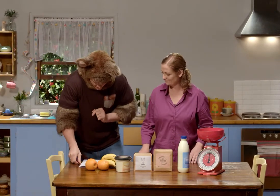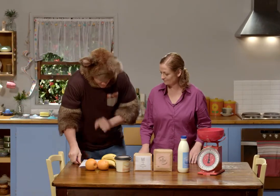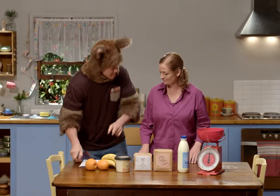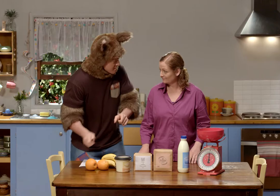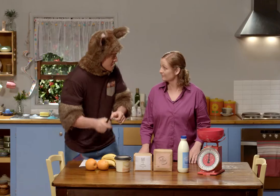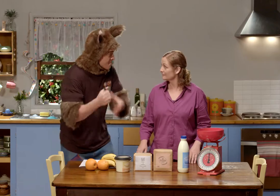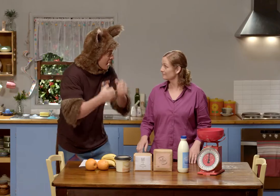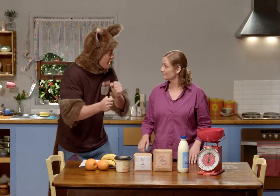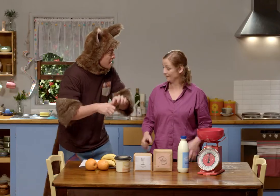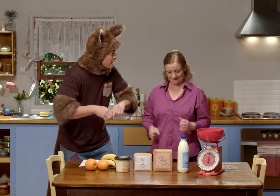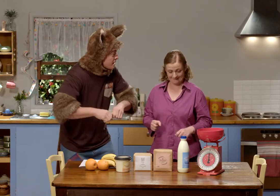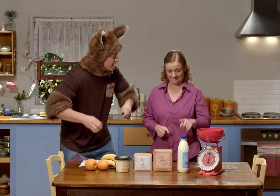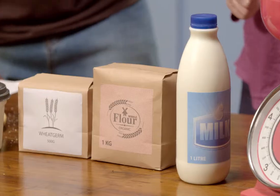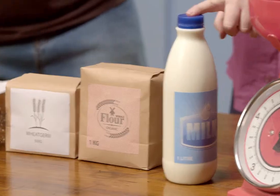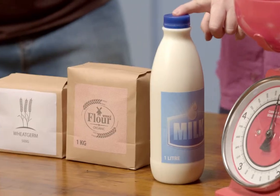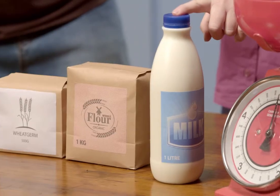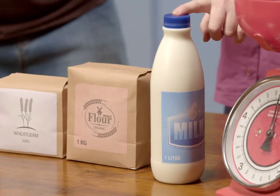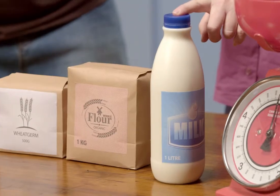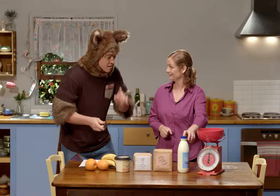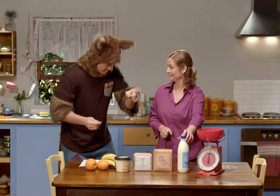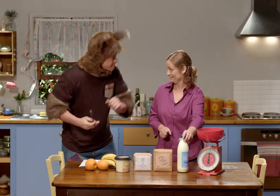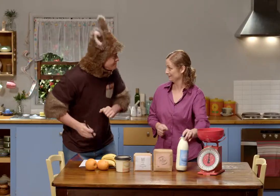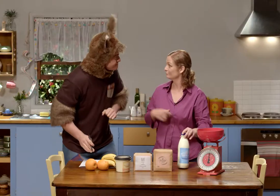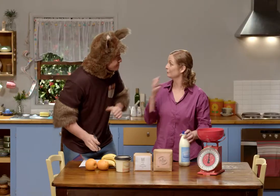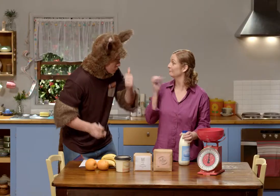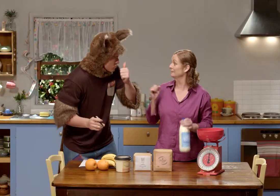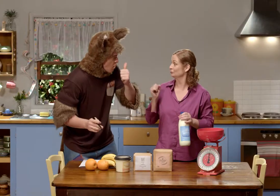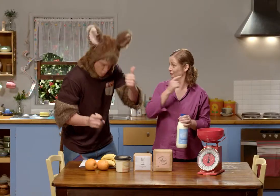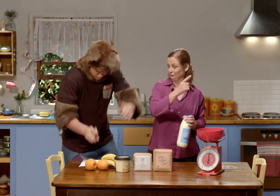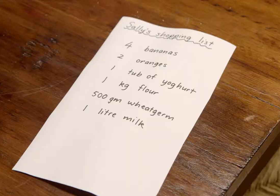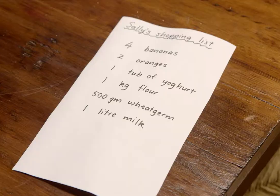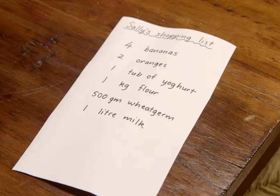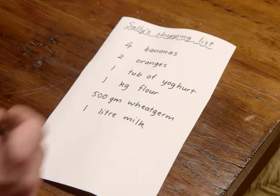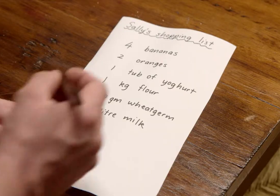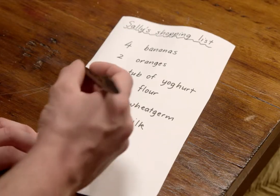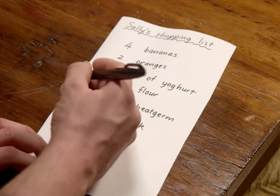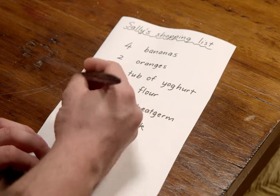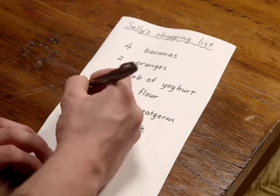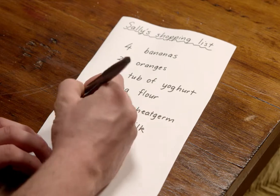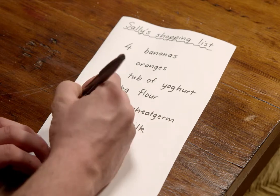Right. Now have we got the milk? Yes, got the milk. I'll put it in the fridge. Great.